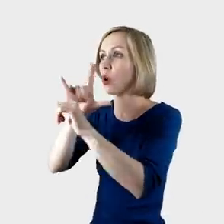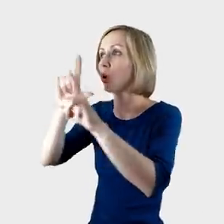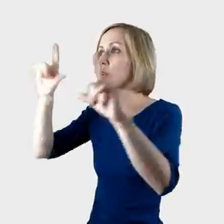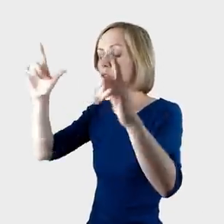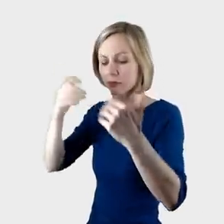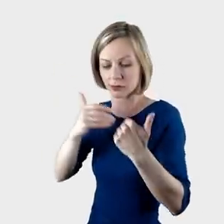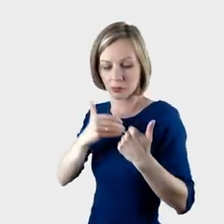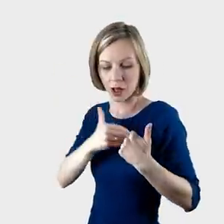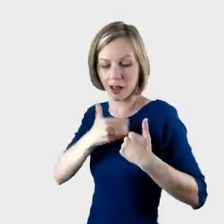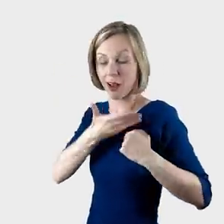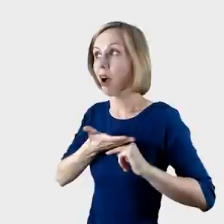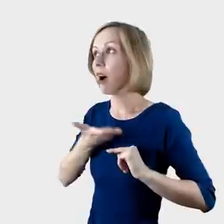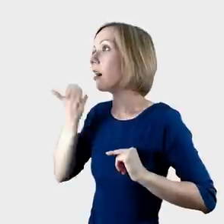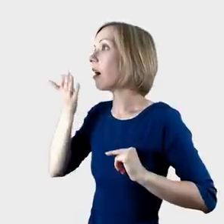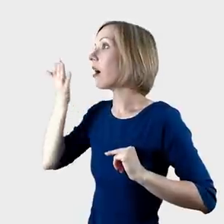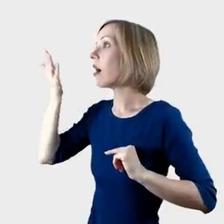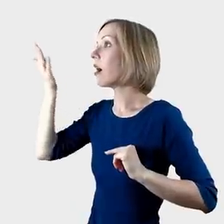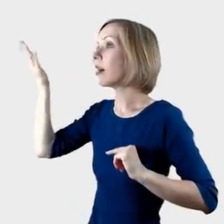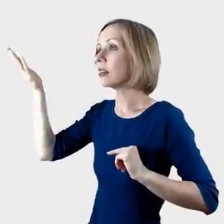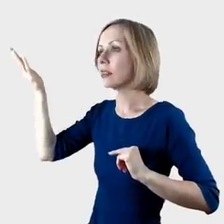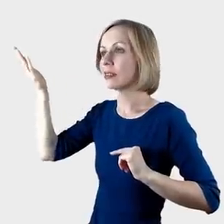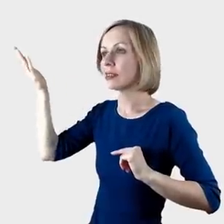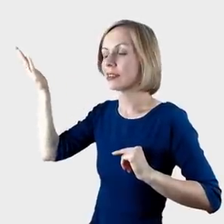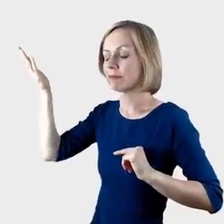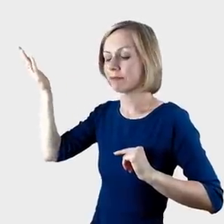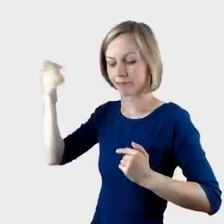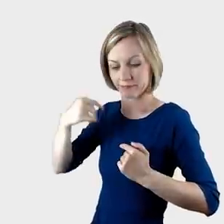Lord, you have my heart